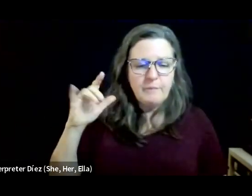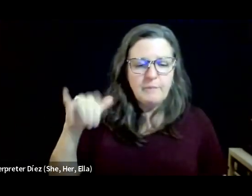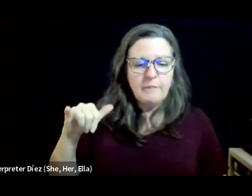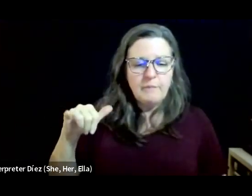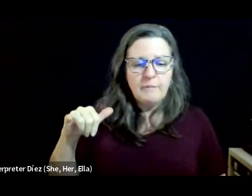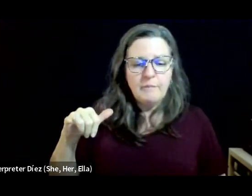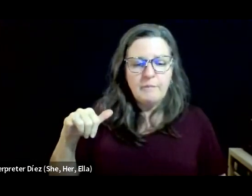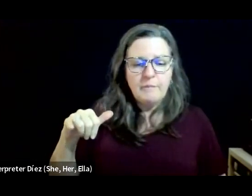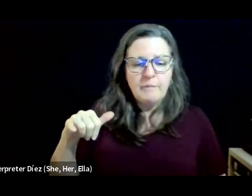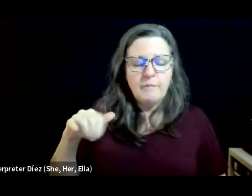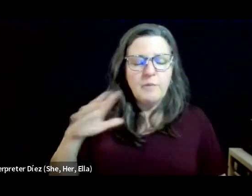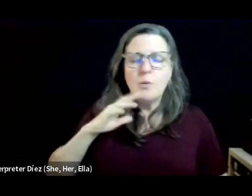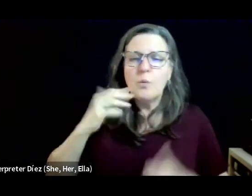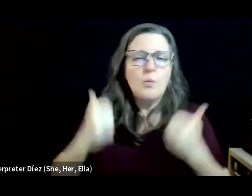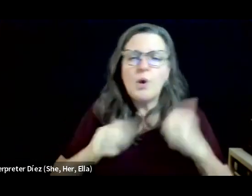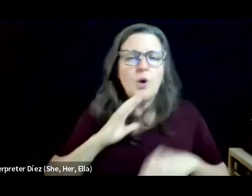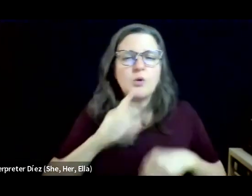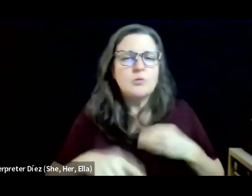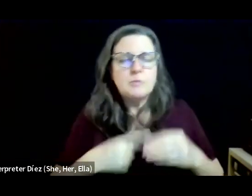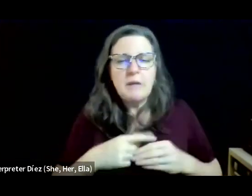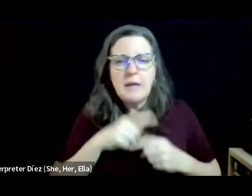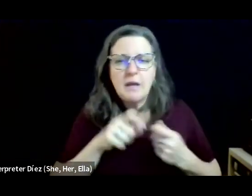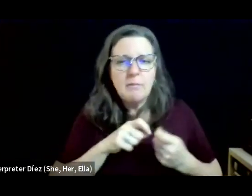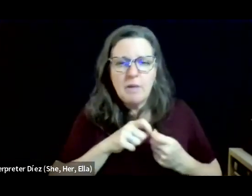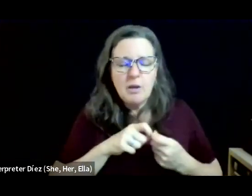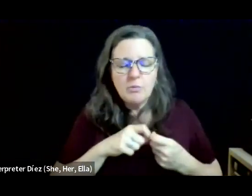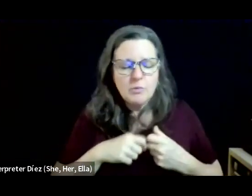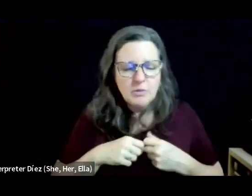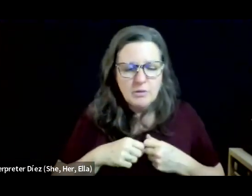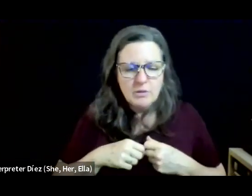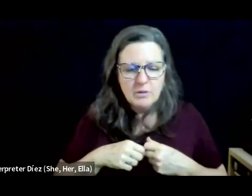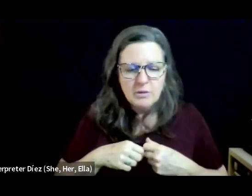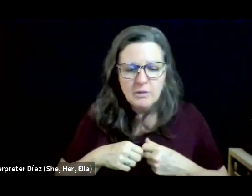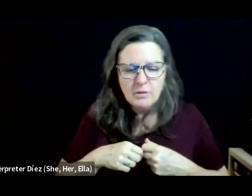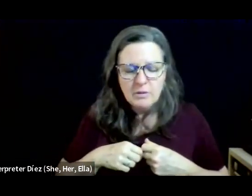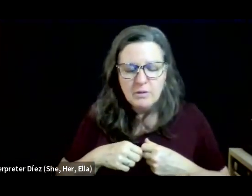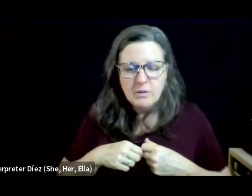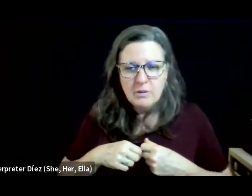10% for the, uh, AV Bond.